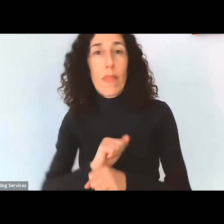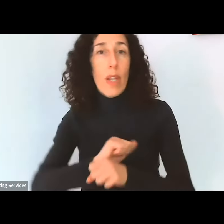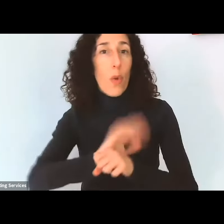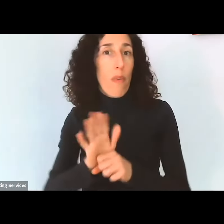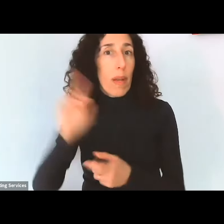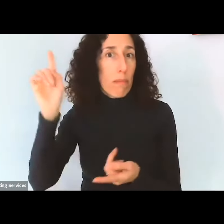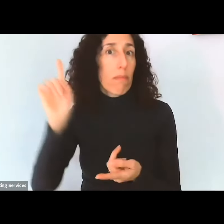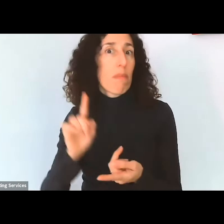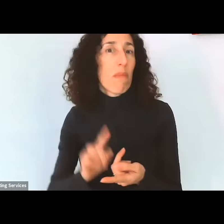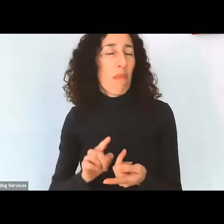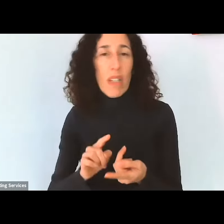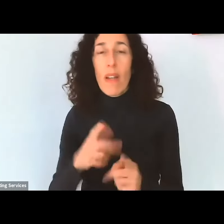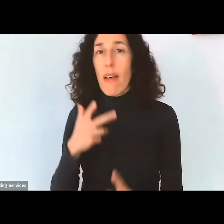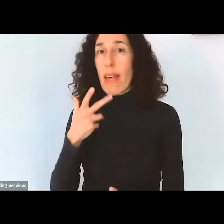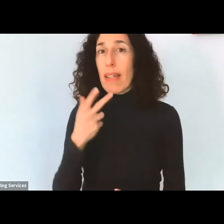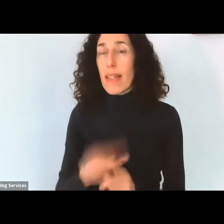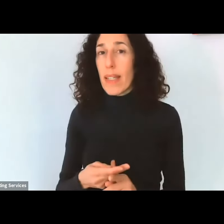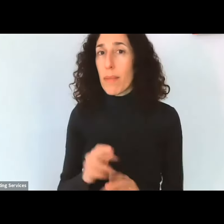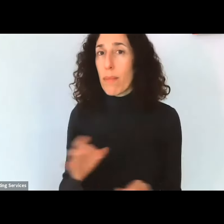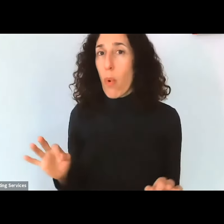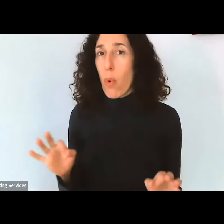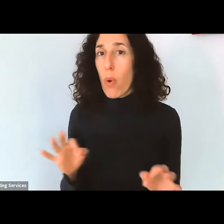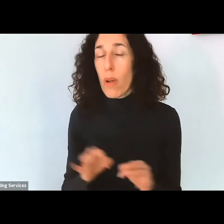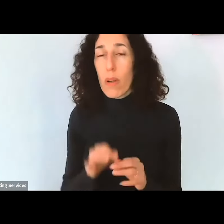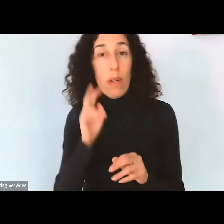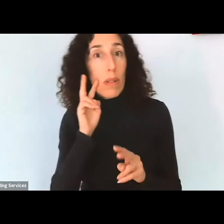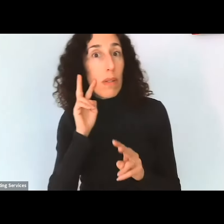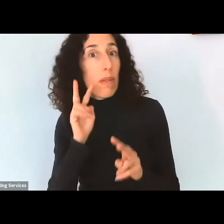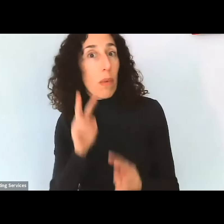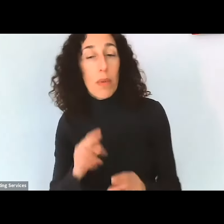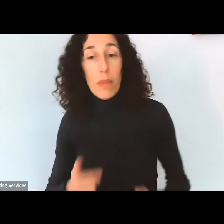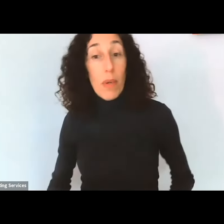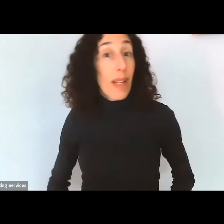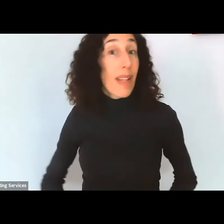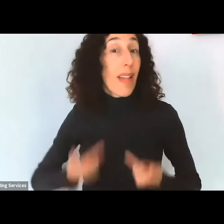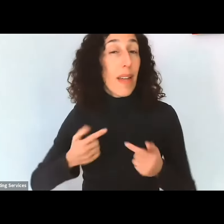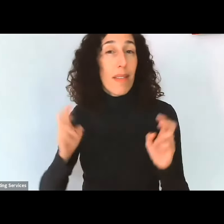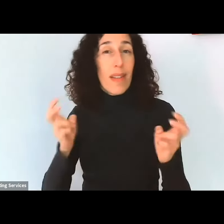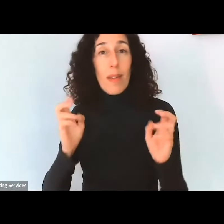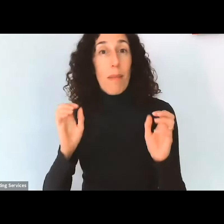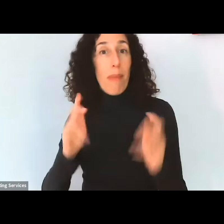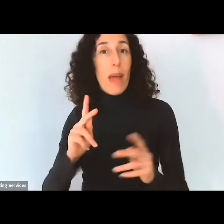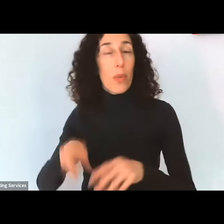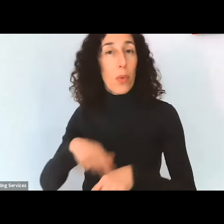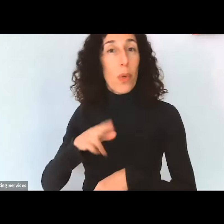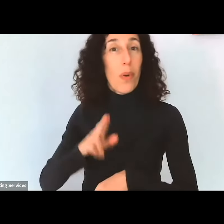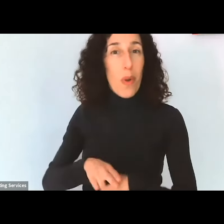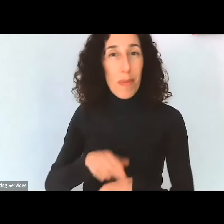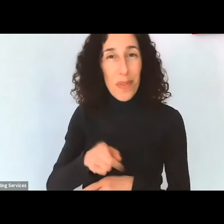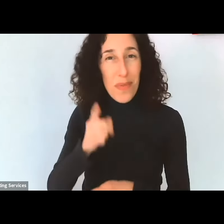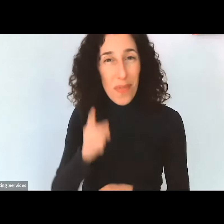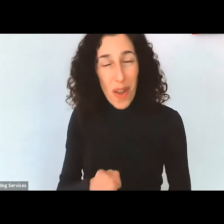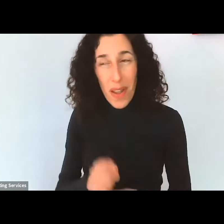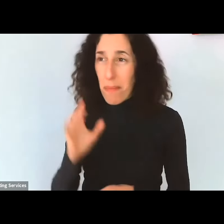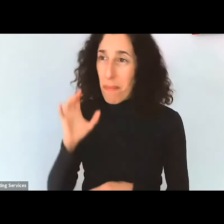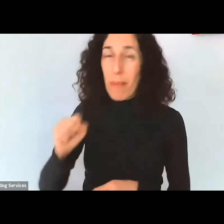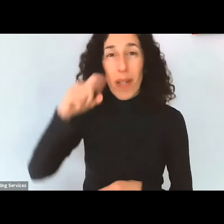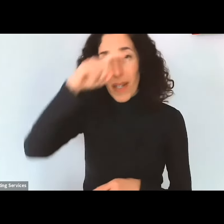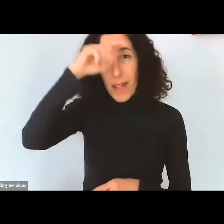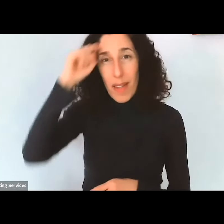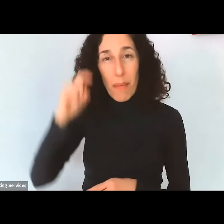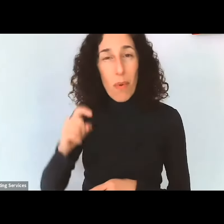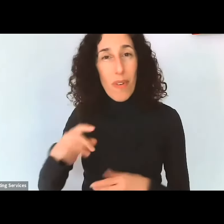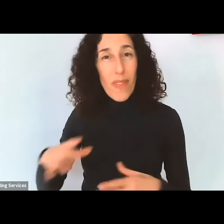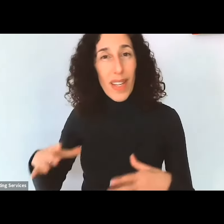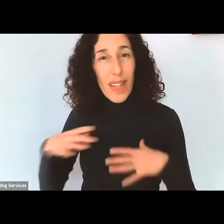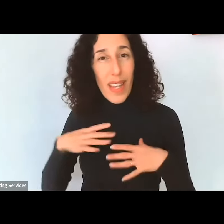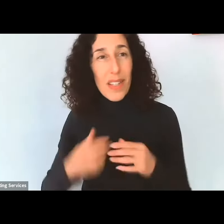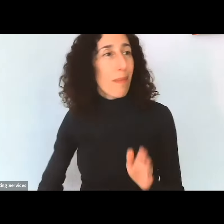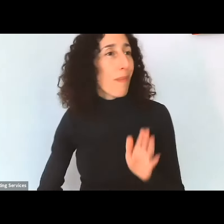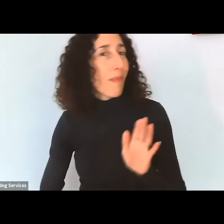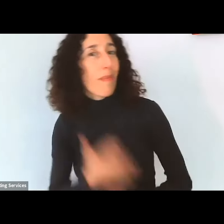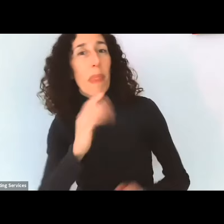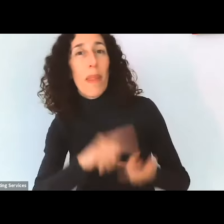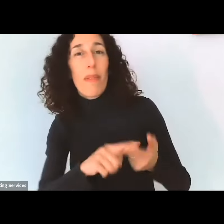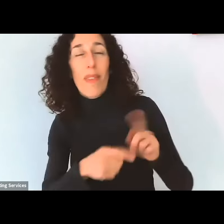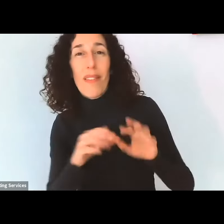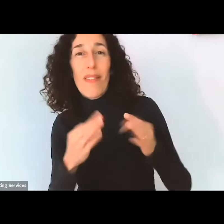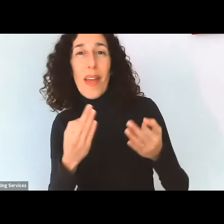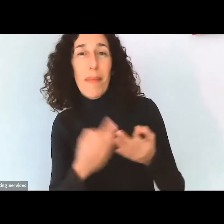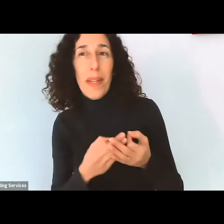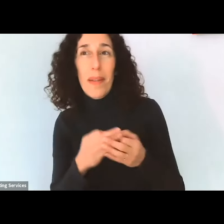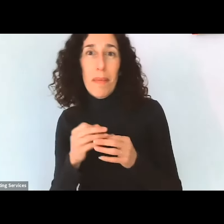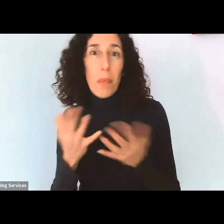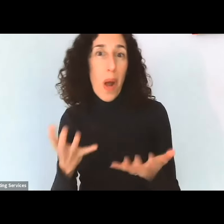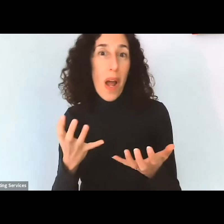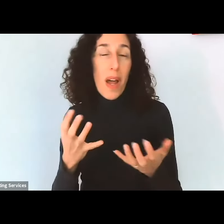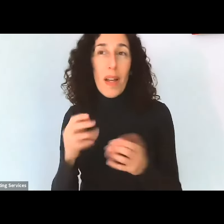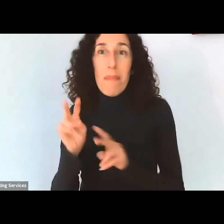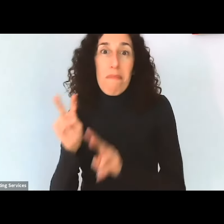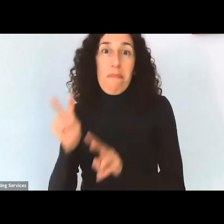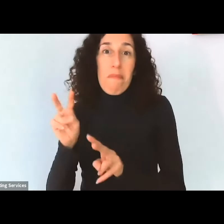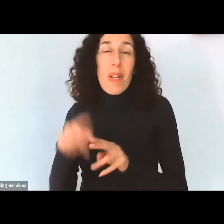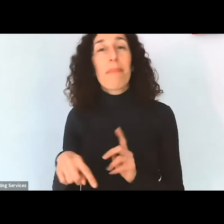Thank you commissioner for having me again and inviting me into the space to be part of the conversation. I am always excited to be able to share what we know about the vaccine. One, because the vaccine is really a game-changer in the fight against the pandemic. I am looking forward to a time when we can go back to life as we know it. When we can go on summer vacations with our friends and family and hang out with friends and loved ones.